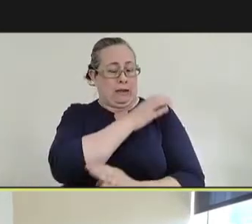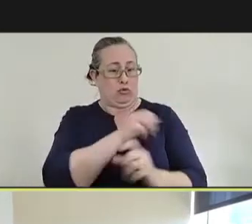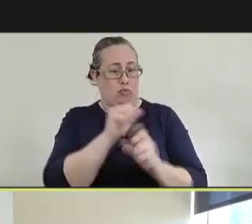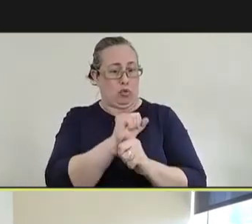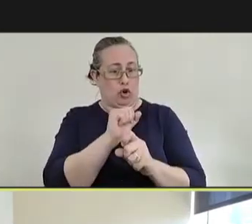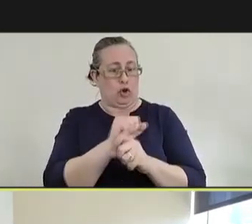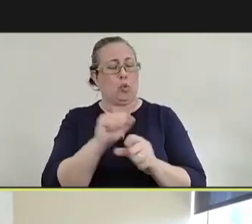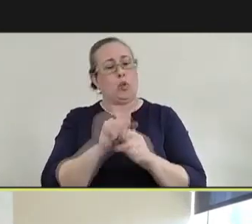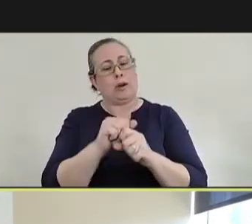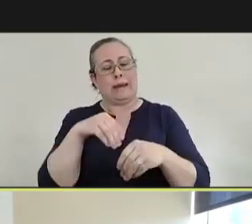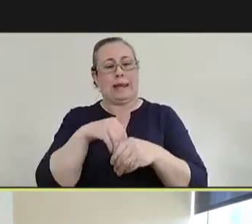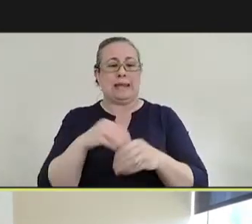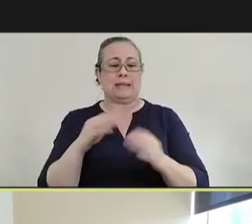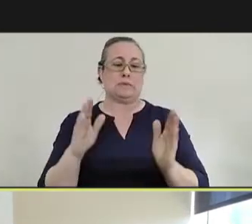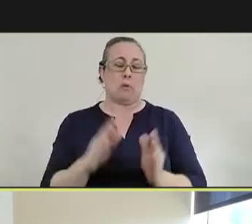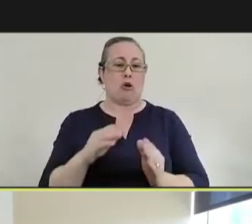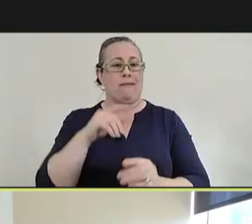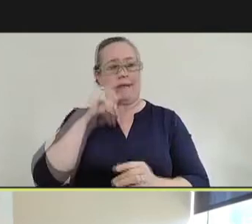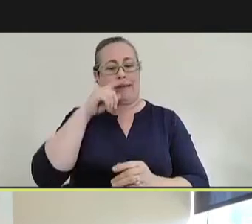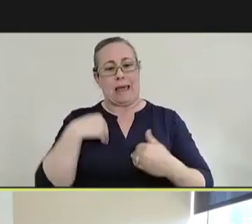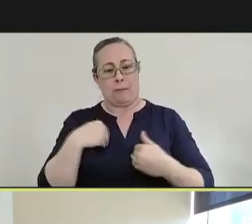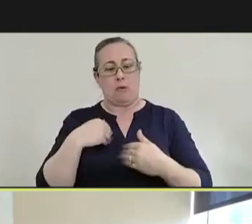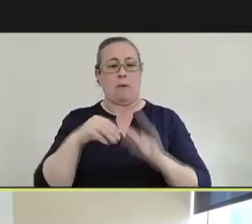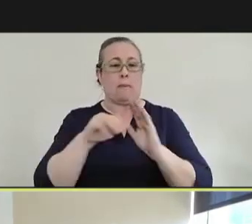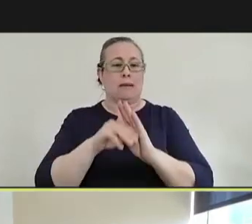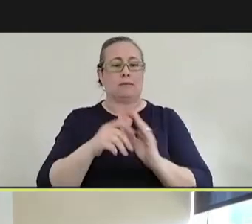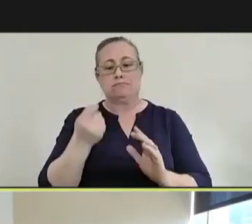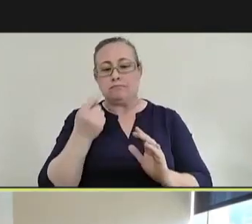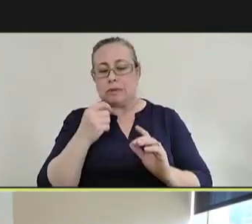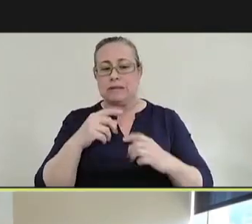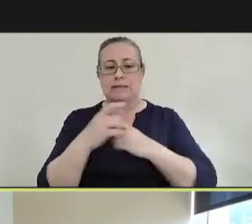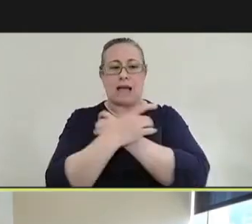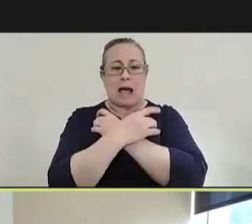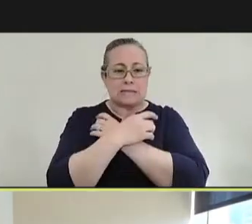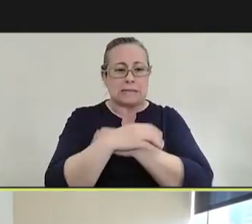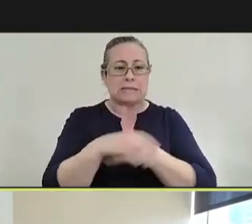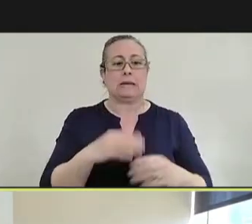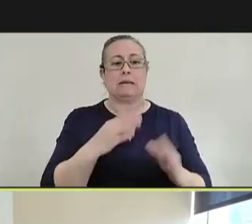small animal models to understand toxicity and then moving into larger, more physiologically